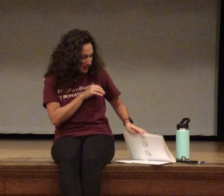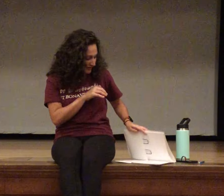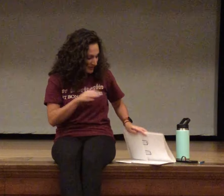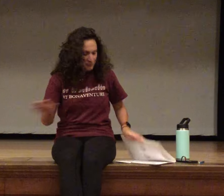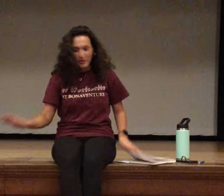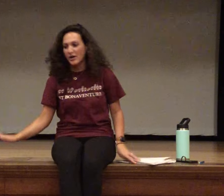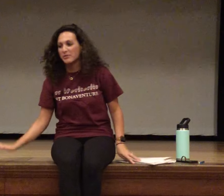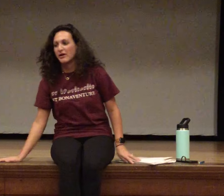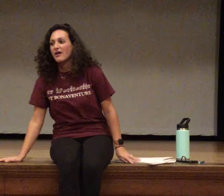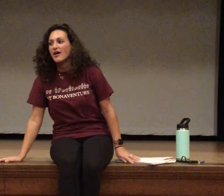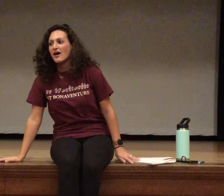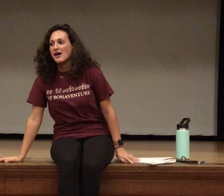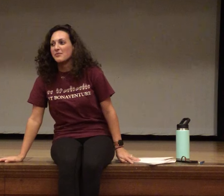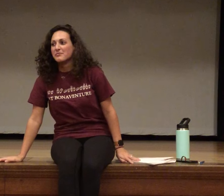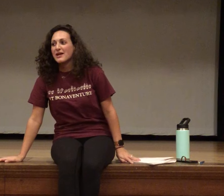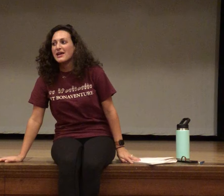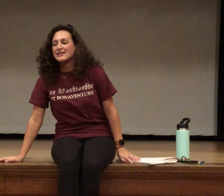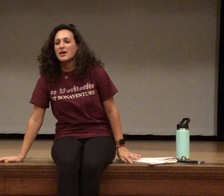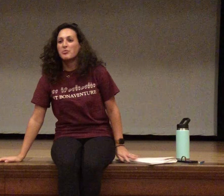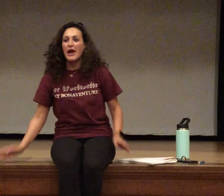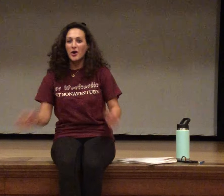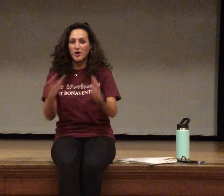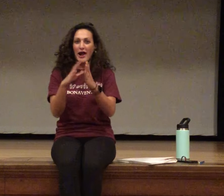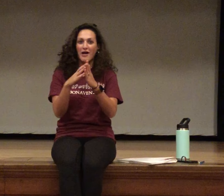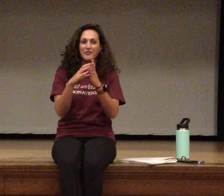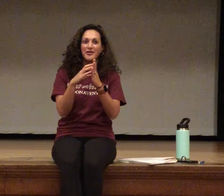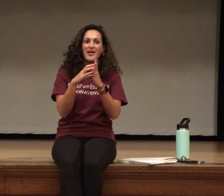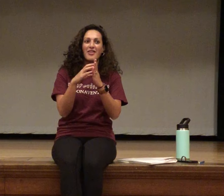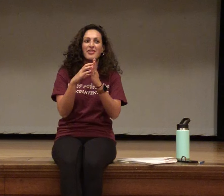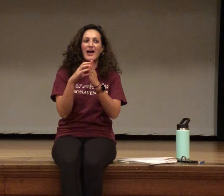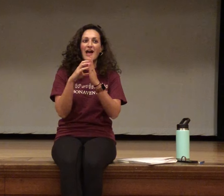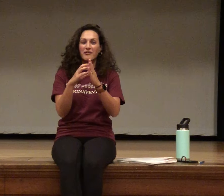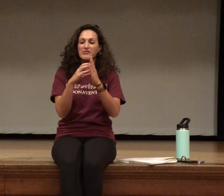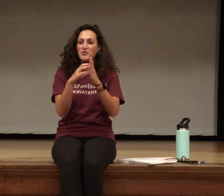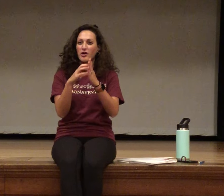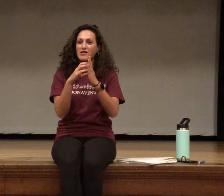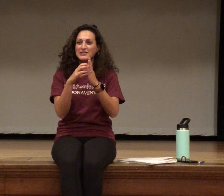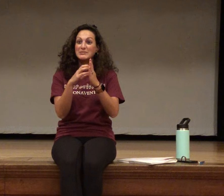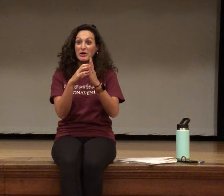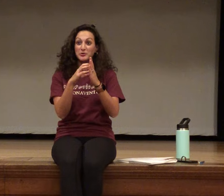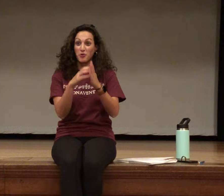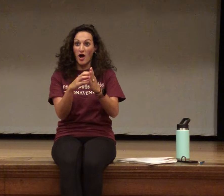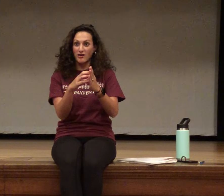have enough I can put it up here um it's a paragraph that every word is spelled wrong